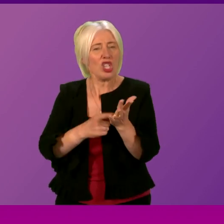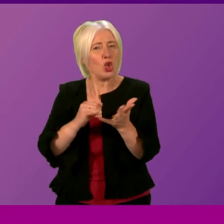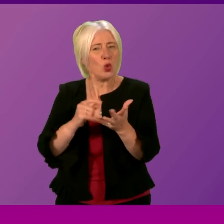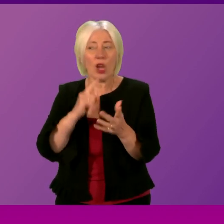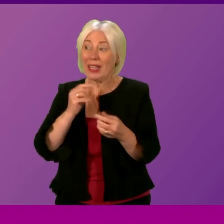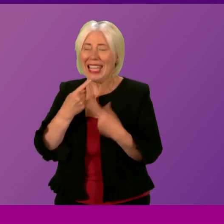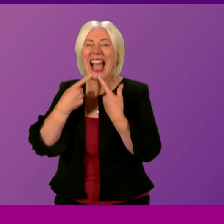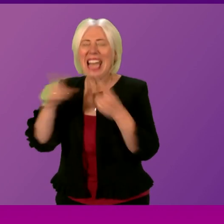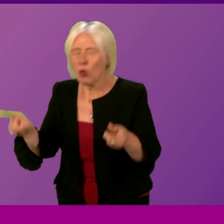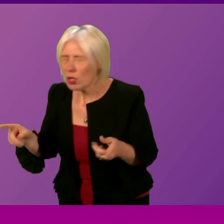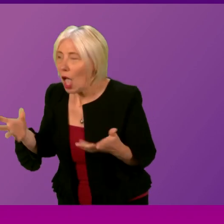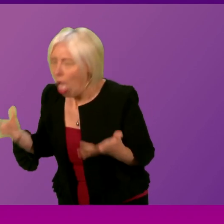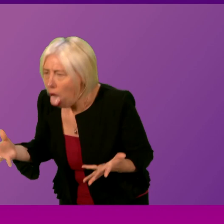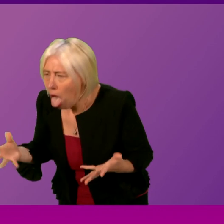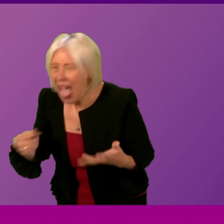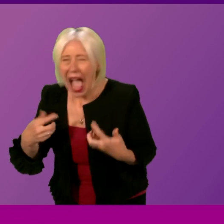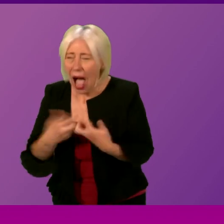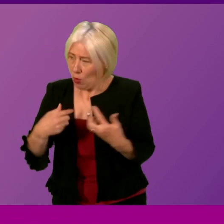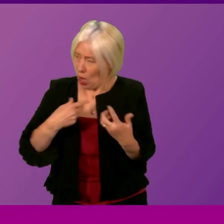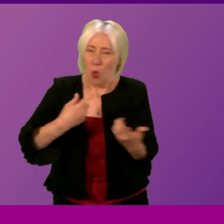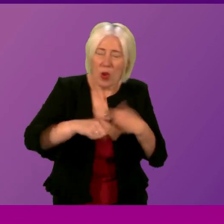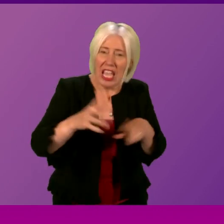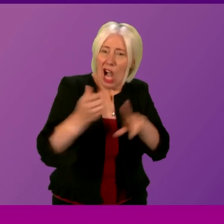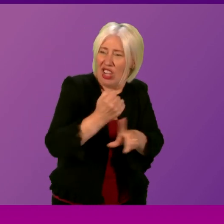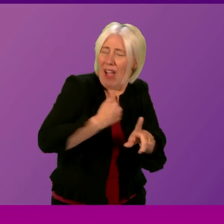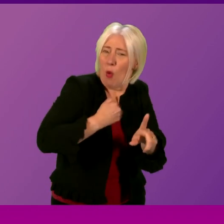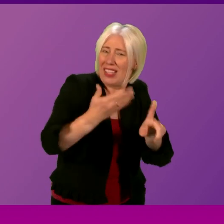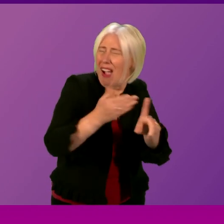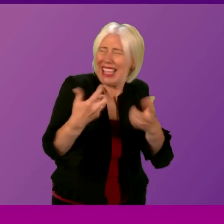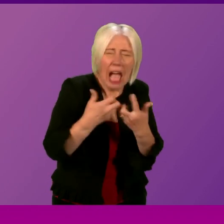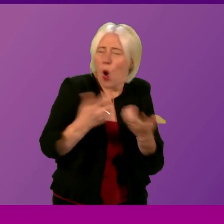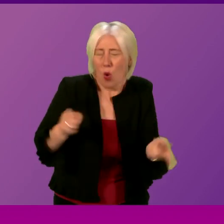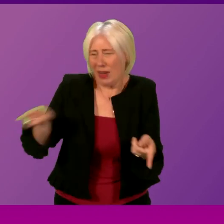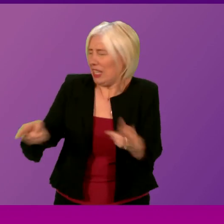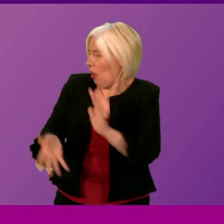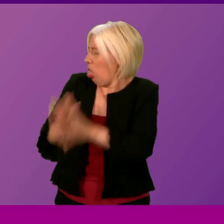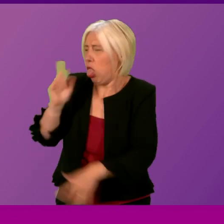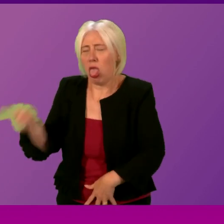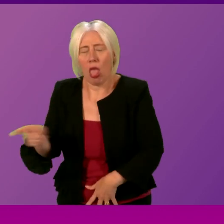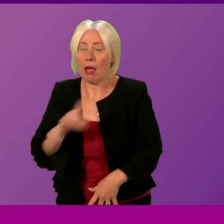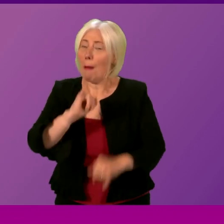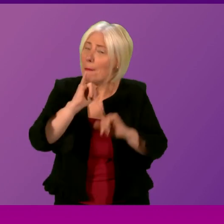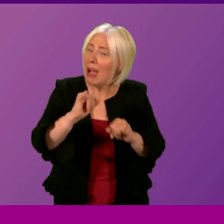for us to achieve those targets. That is bad for the environment and for business.